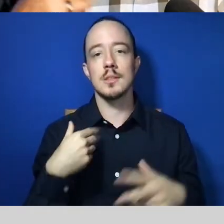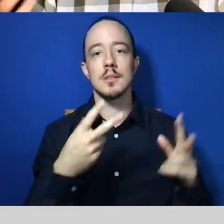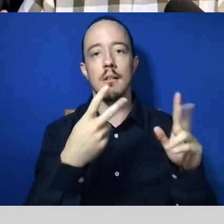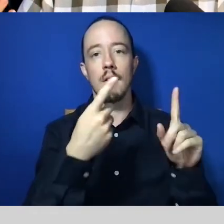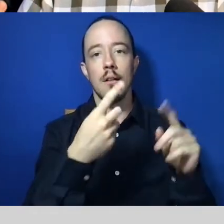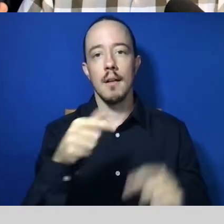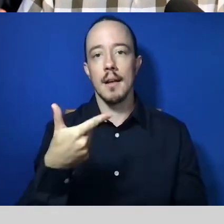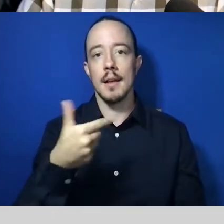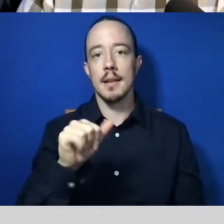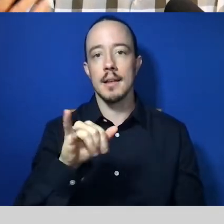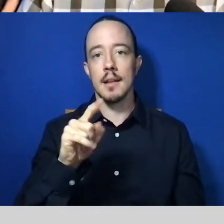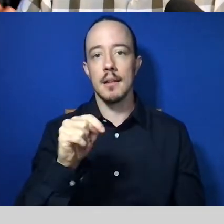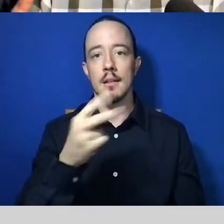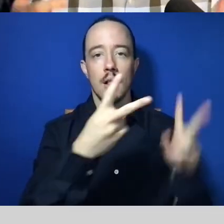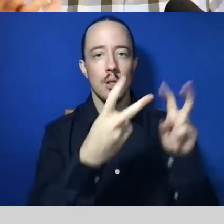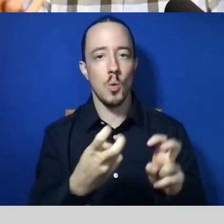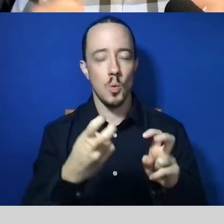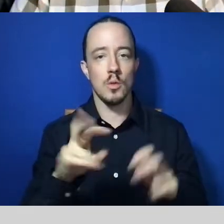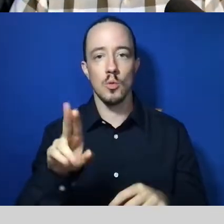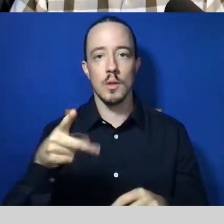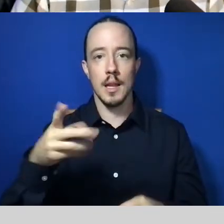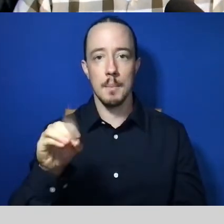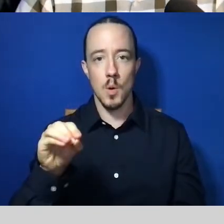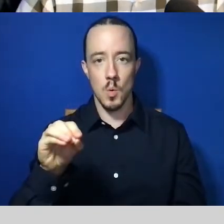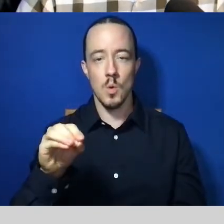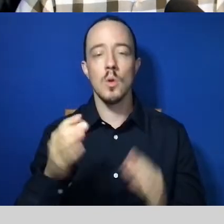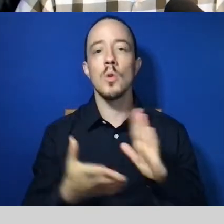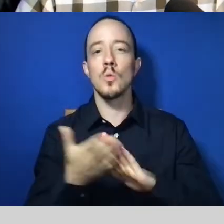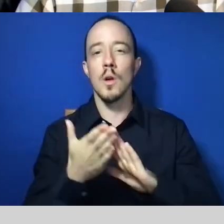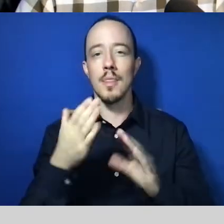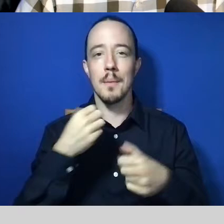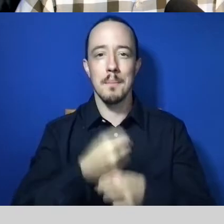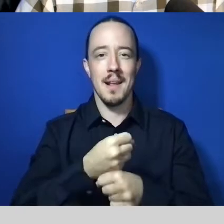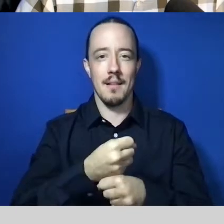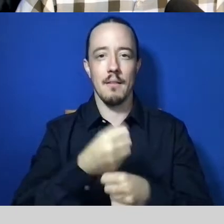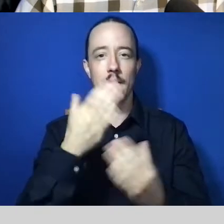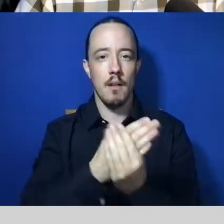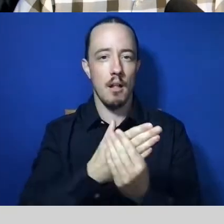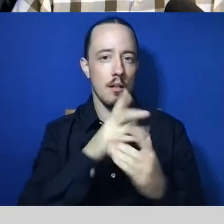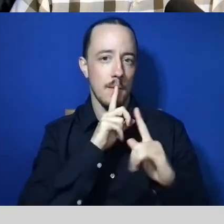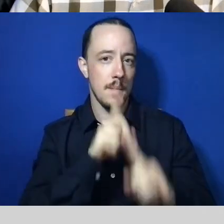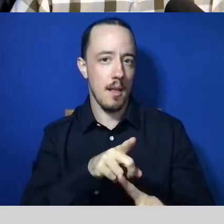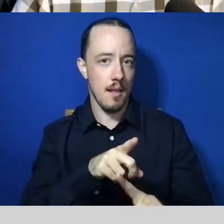either run the make file command we've, we use make files to manage kind of local task running,